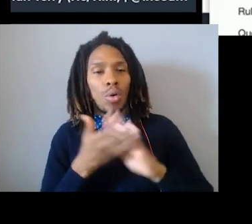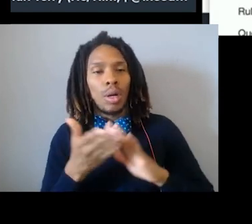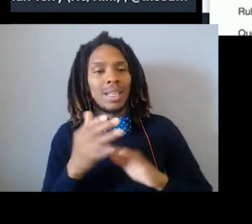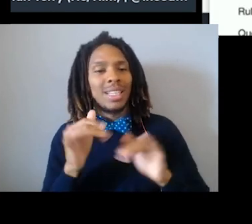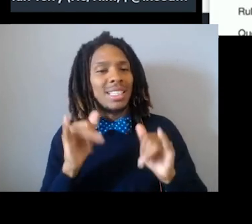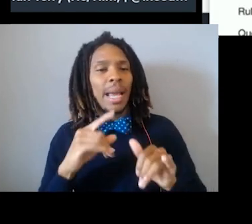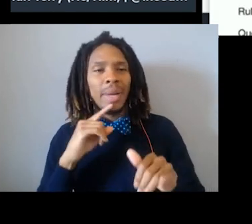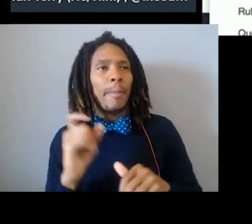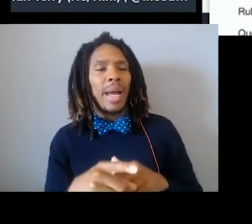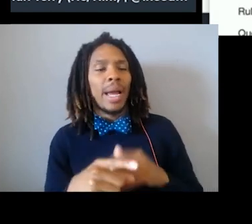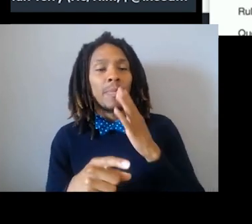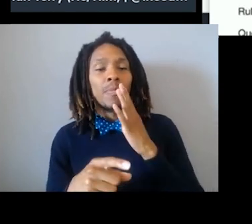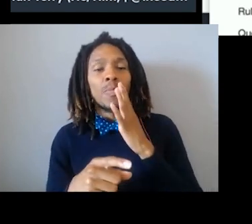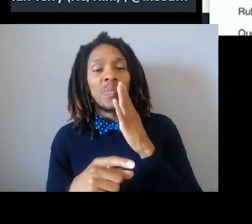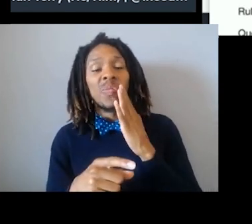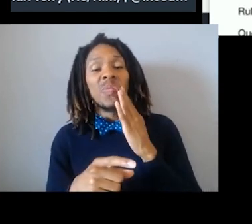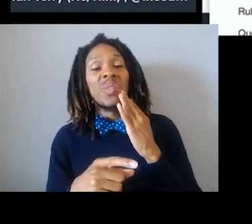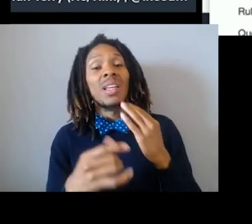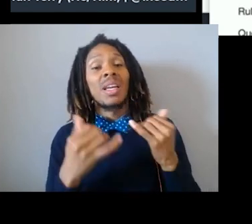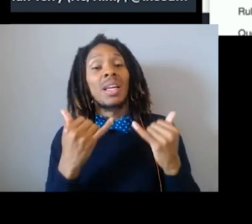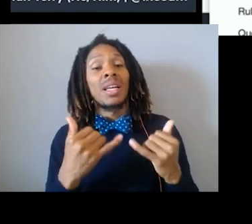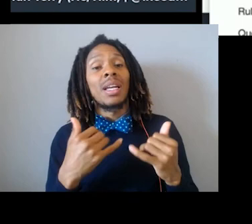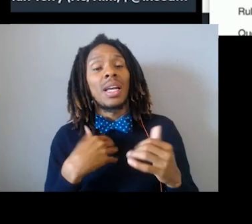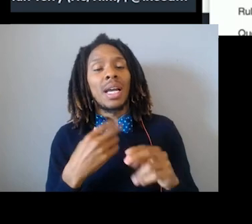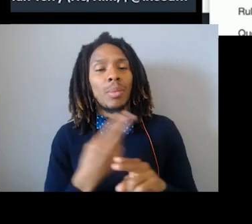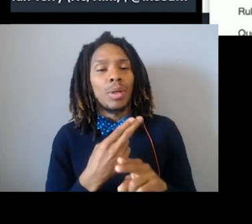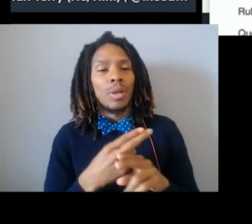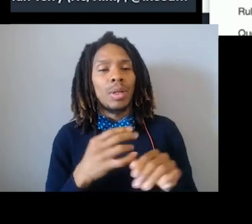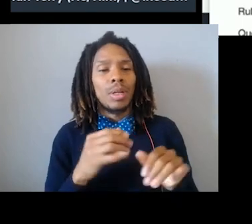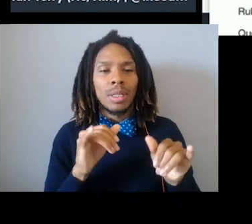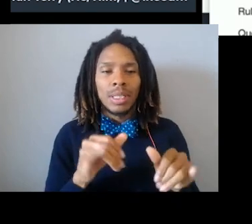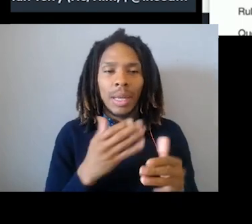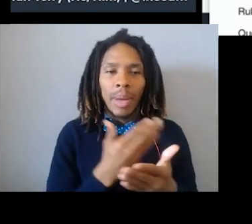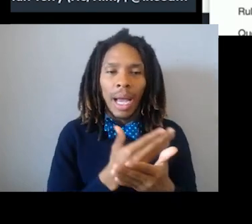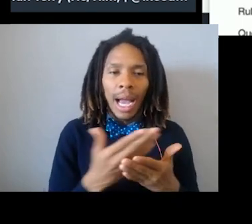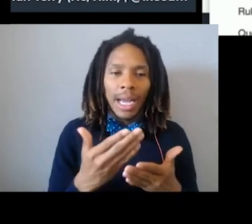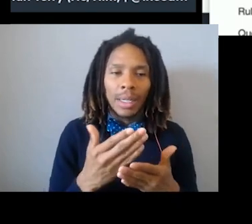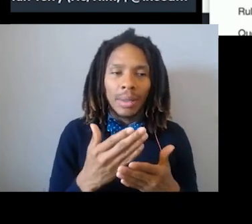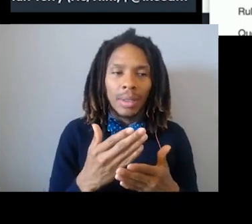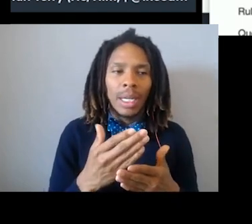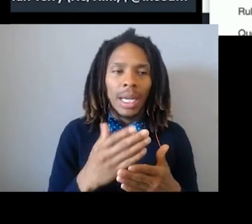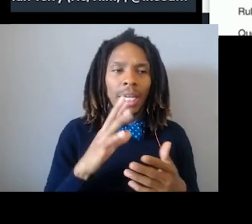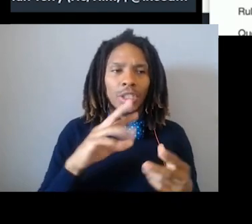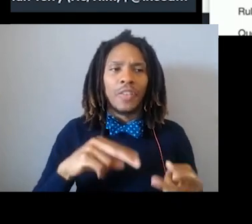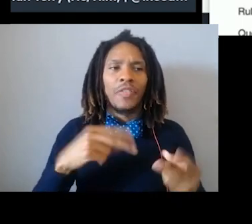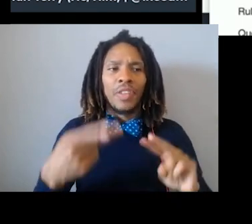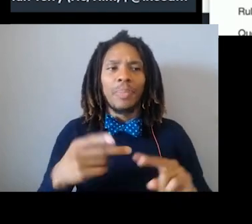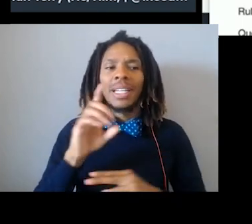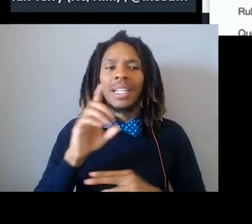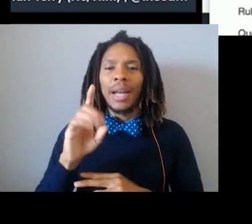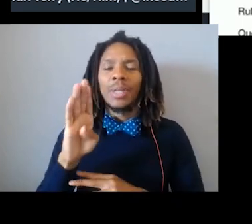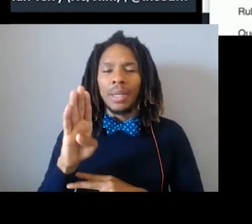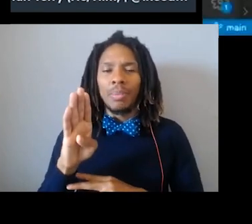but now I'm gonna use the same Item Point Token. And it should flip in DynamoDB. So what I'll do is,